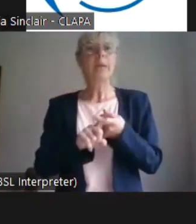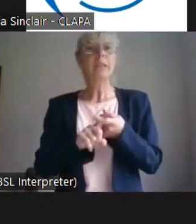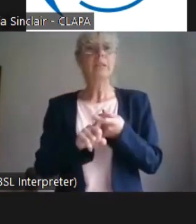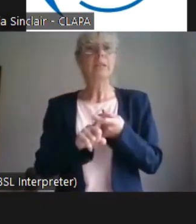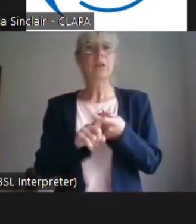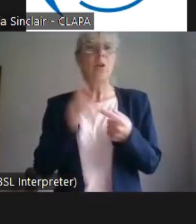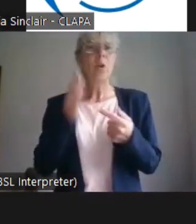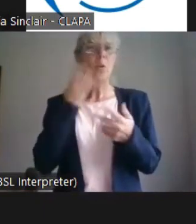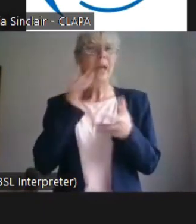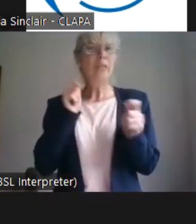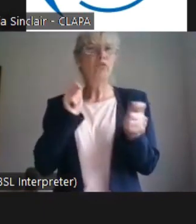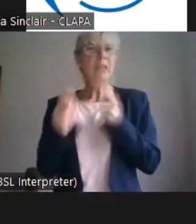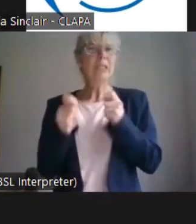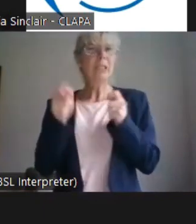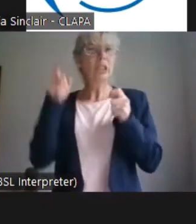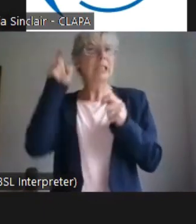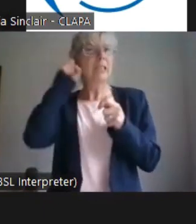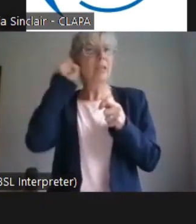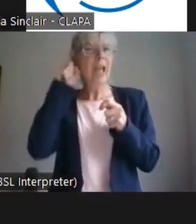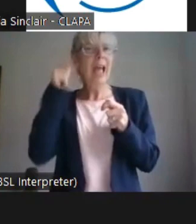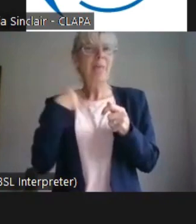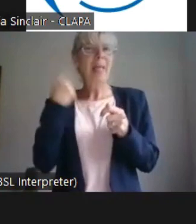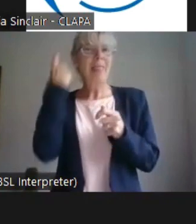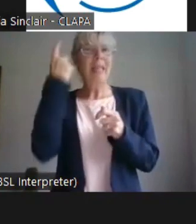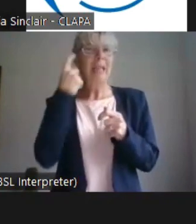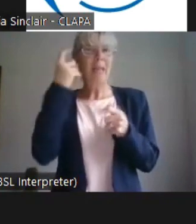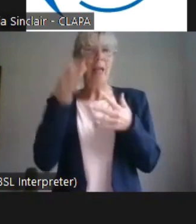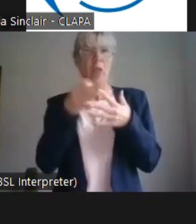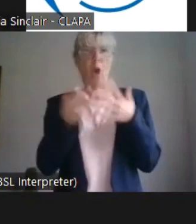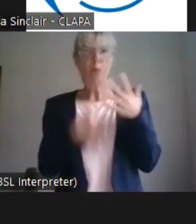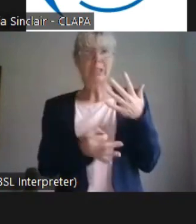I am considering this option but not sure who or where to get these from